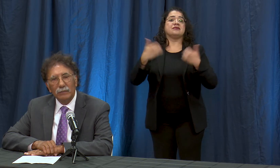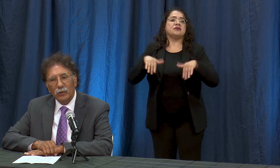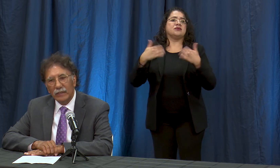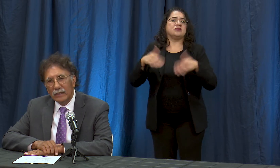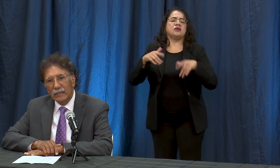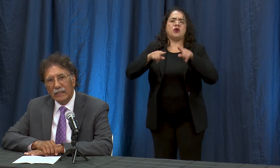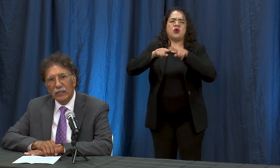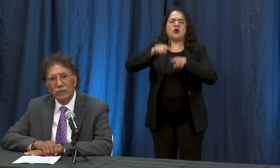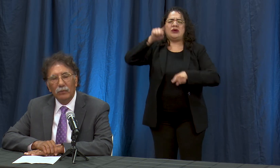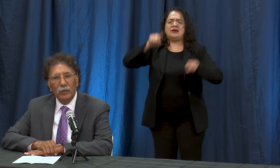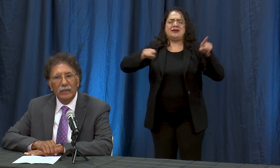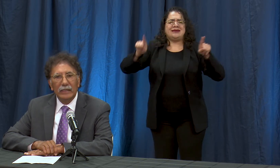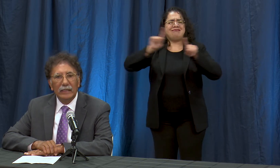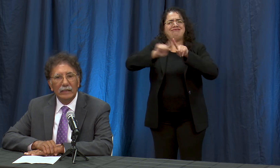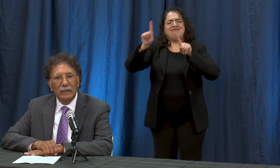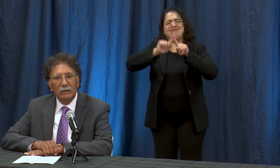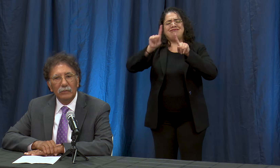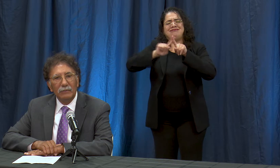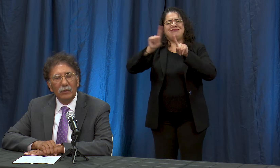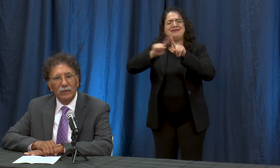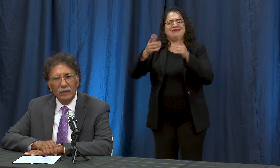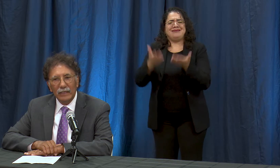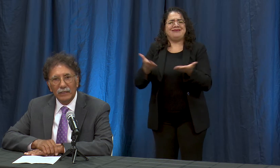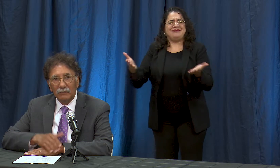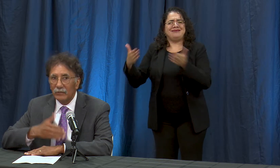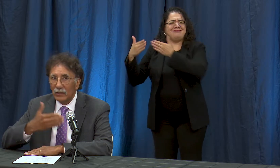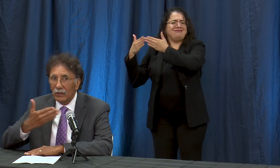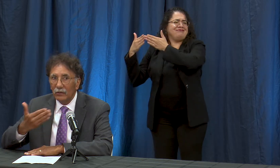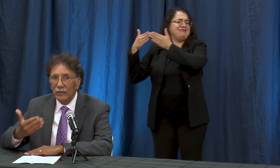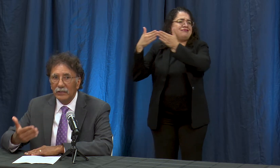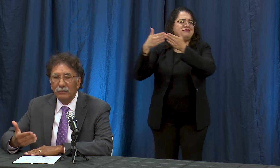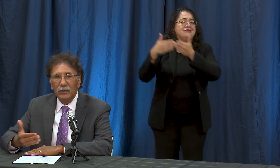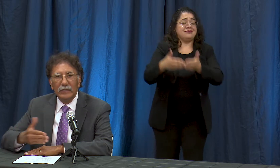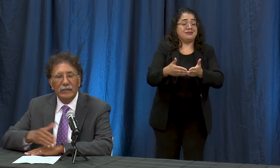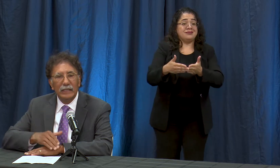point it's important that people realize that the cargo that's important today to